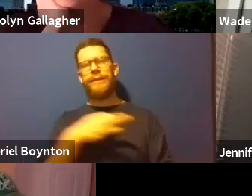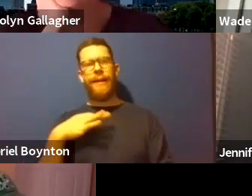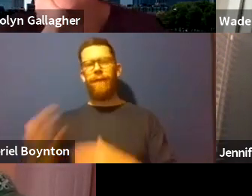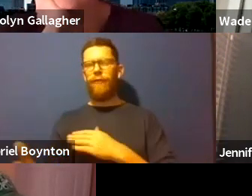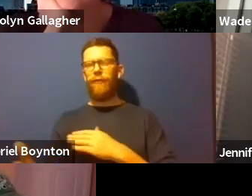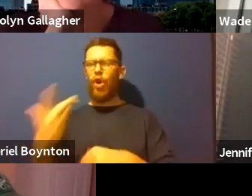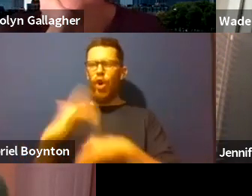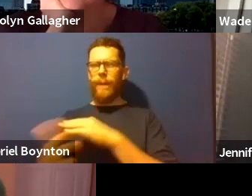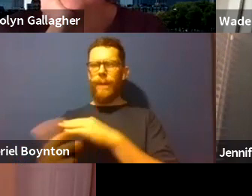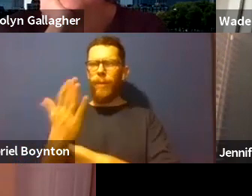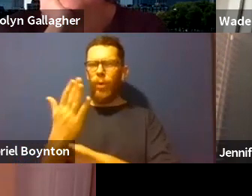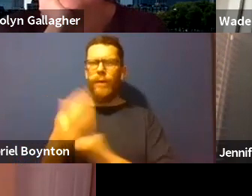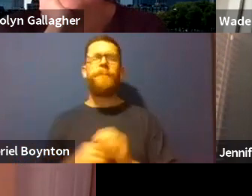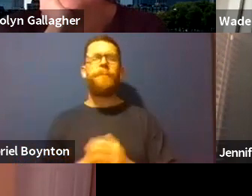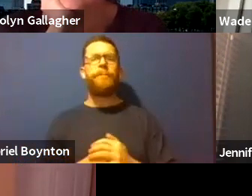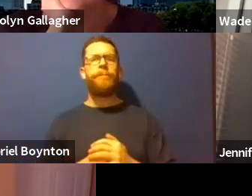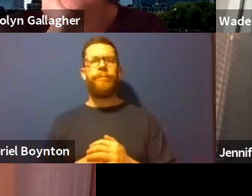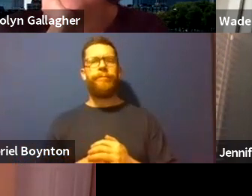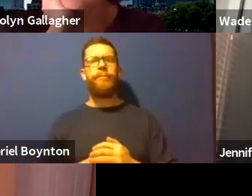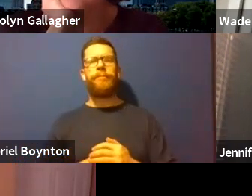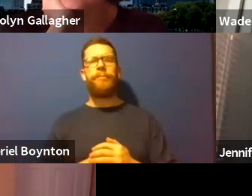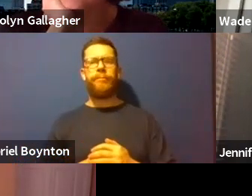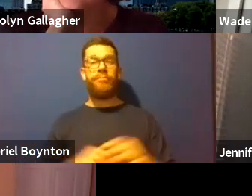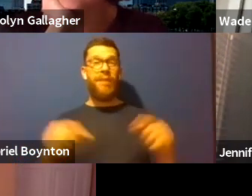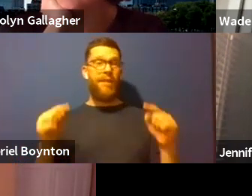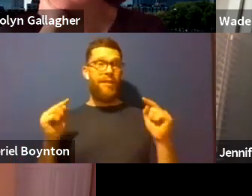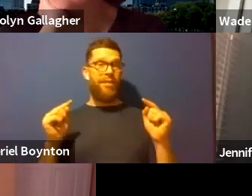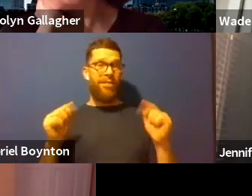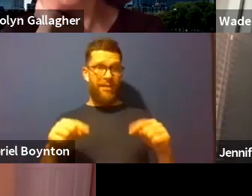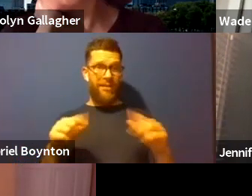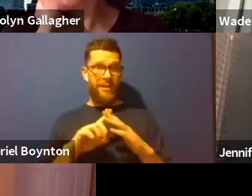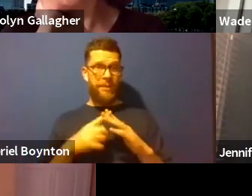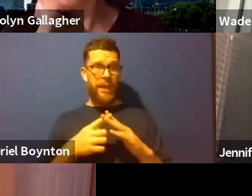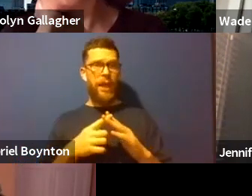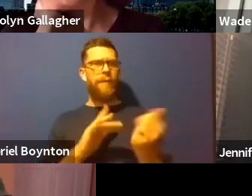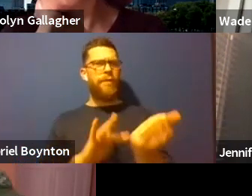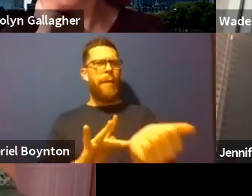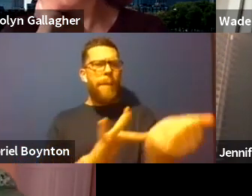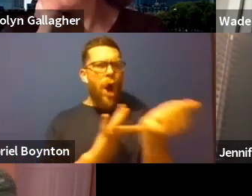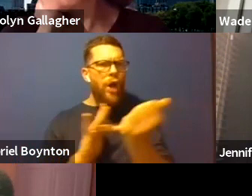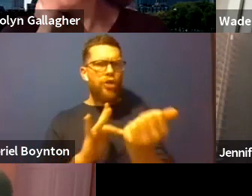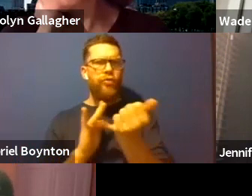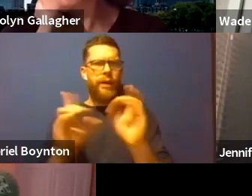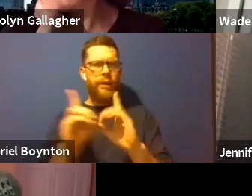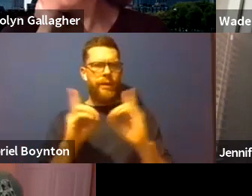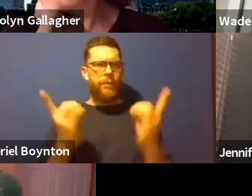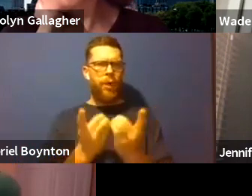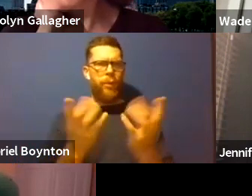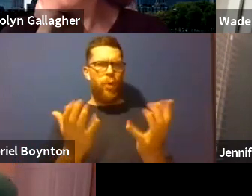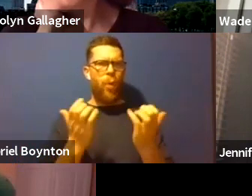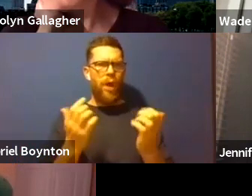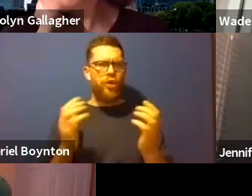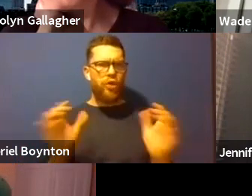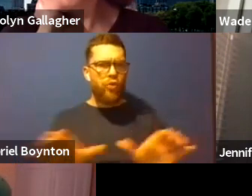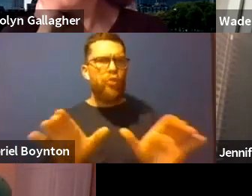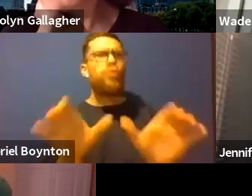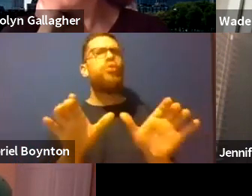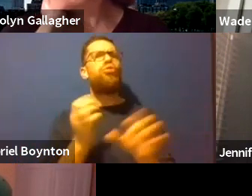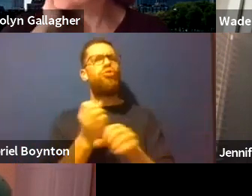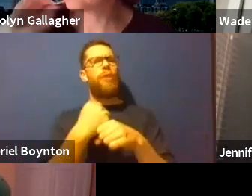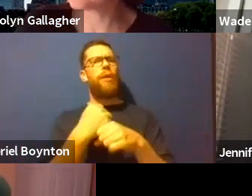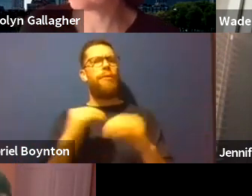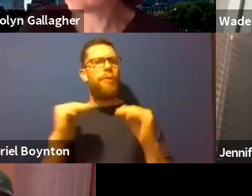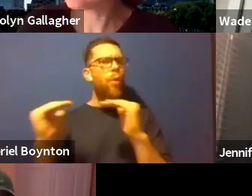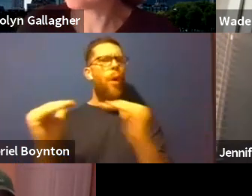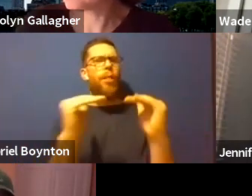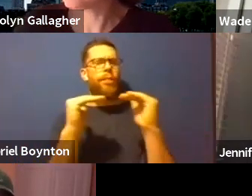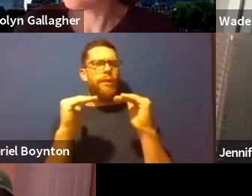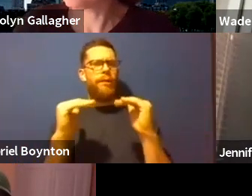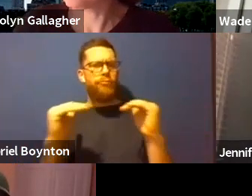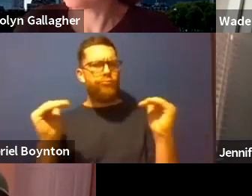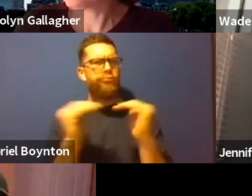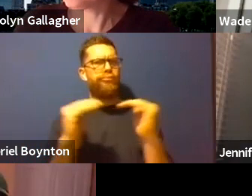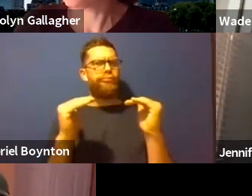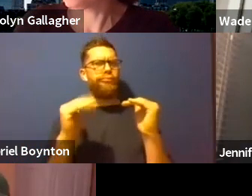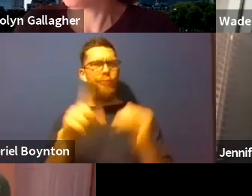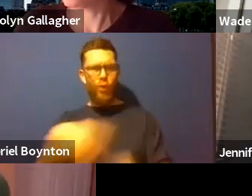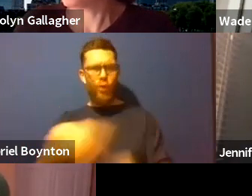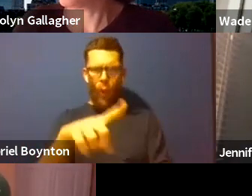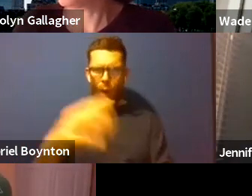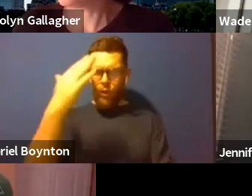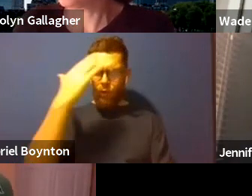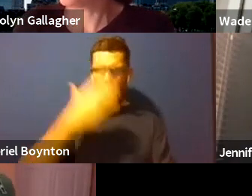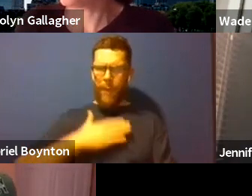Joe Baeta, Supt. : We. This is the beginning of the monitoring that the department wants to do in order to create equality and equity. We all know what I think about it so we can all move on, I guess.